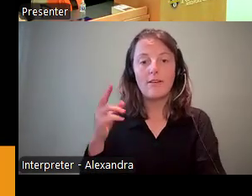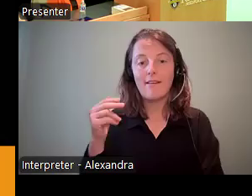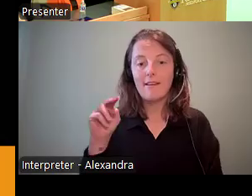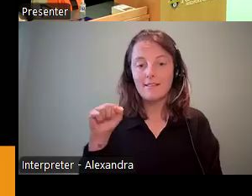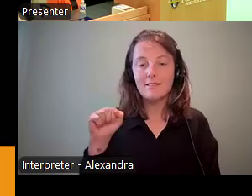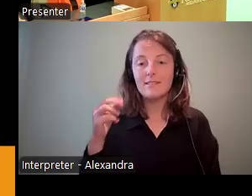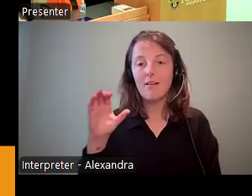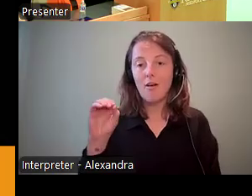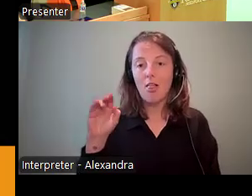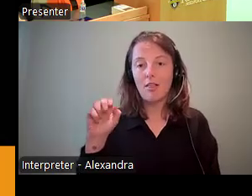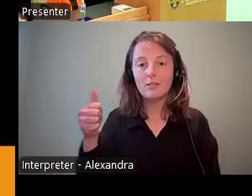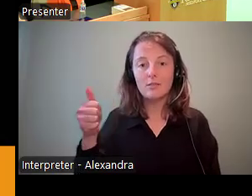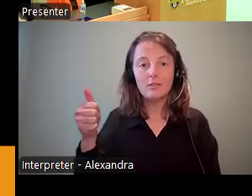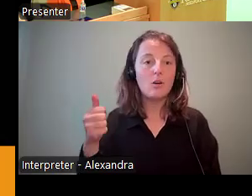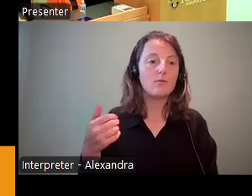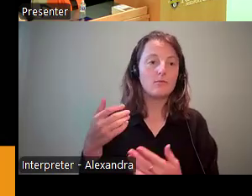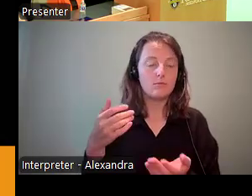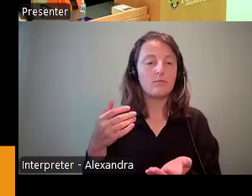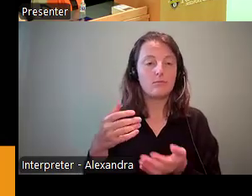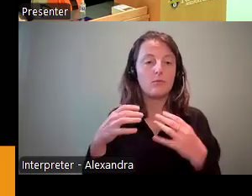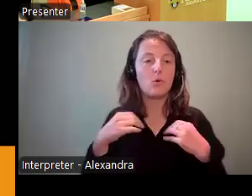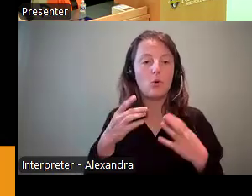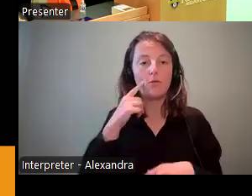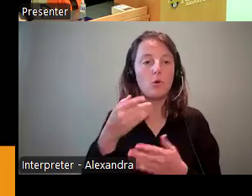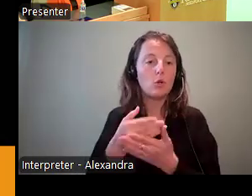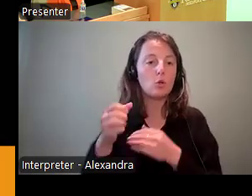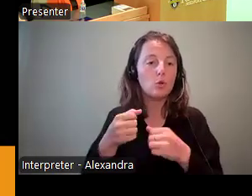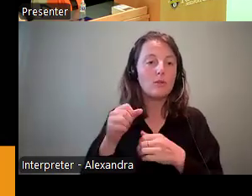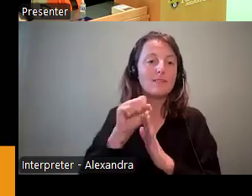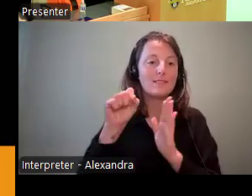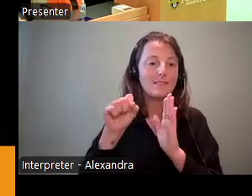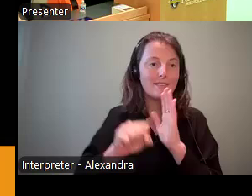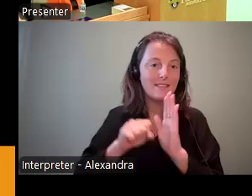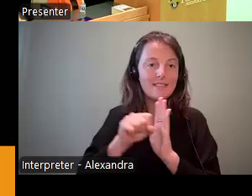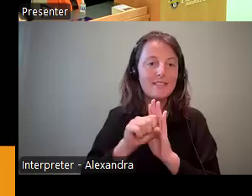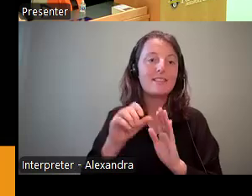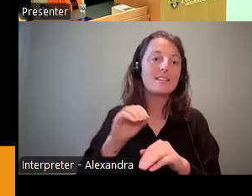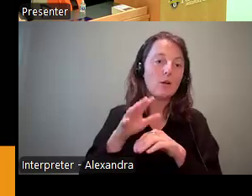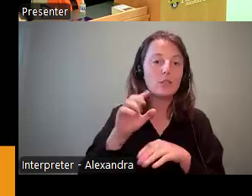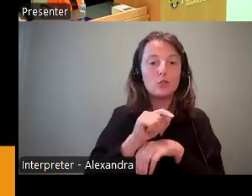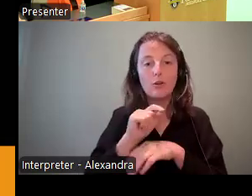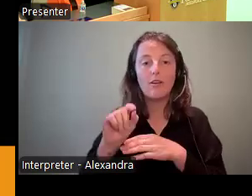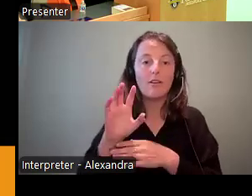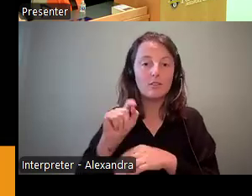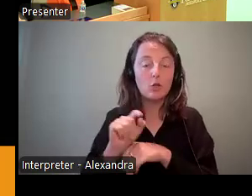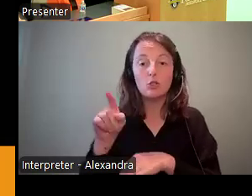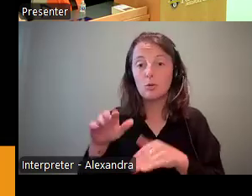Training and Consulting. She provides counseling services in Virginia, Georgia, North Carolina, and